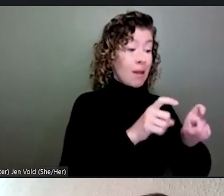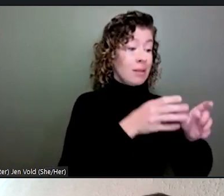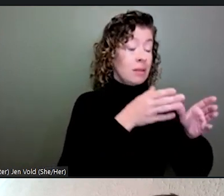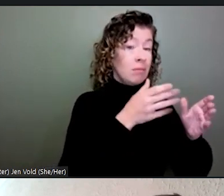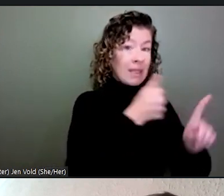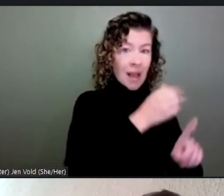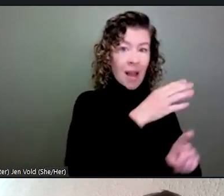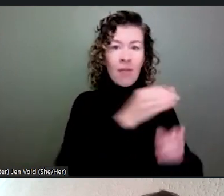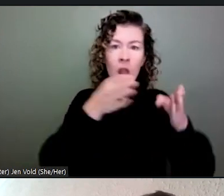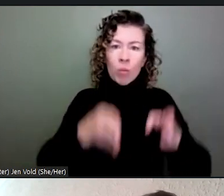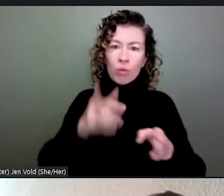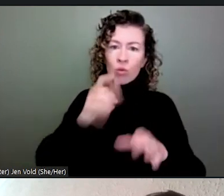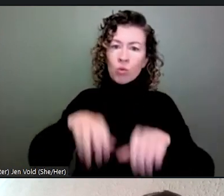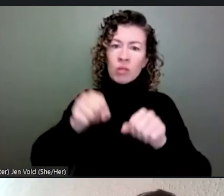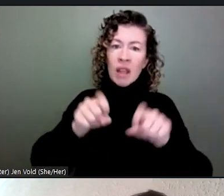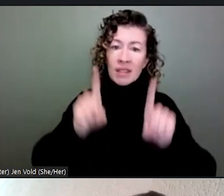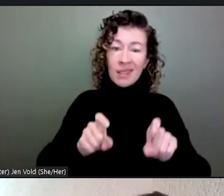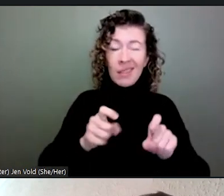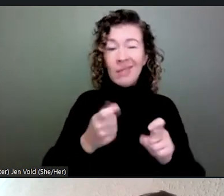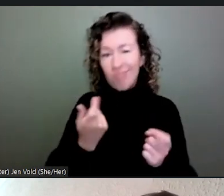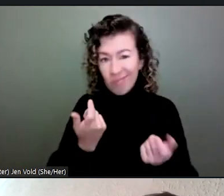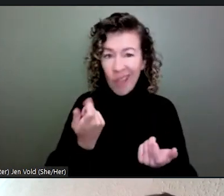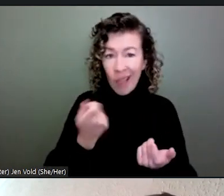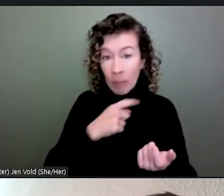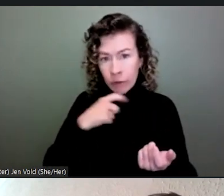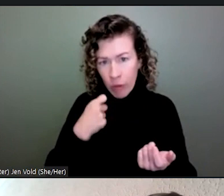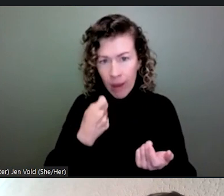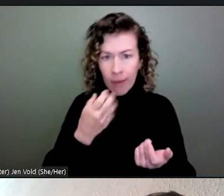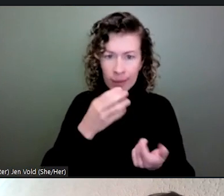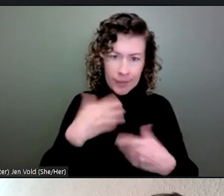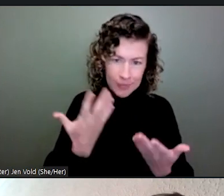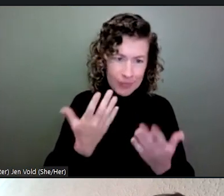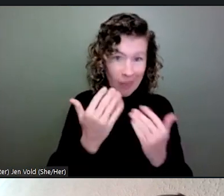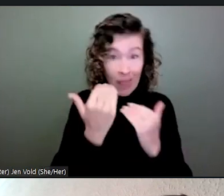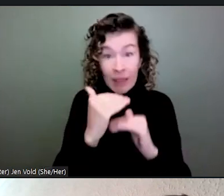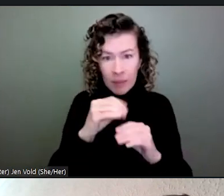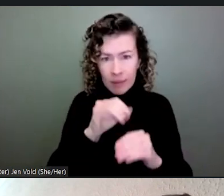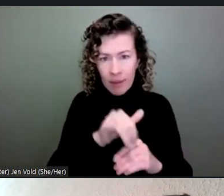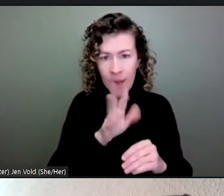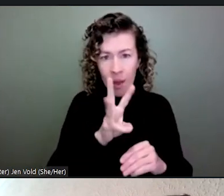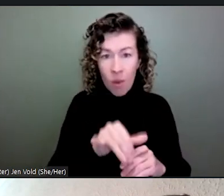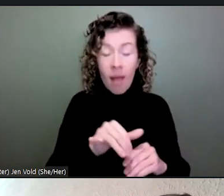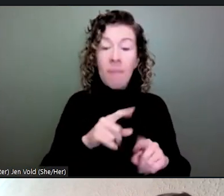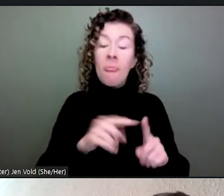And it's it's quite dry and kind of limited in that respect, but position it within kind of border control